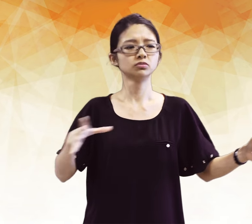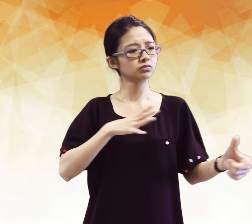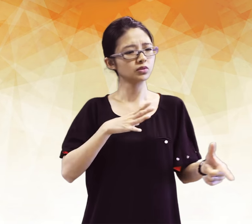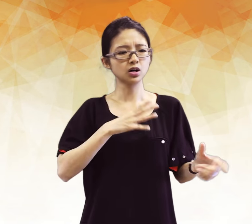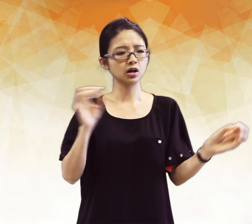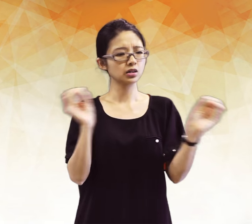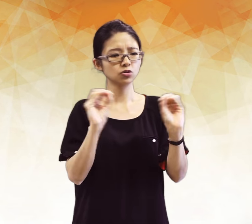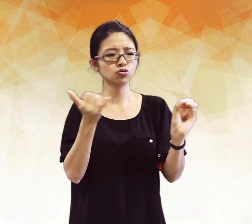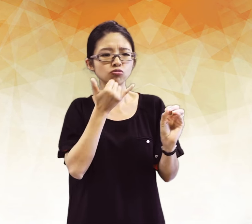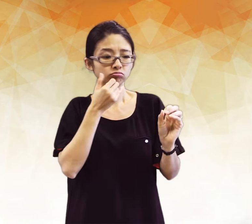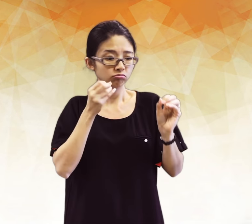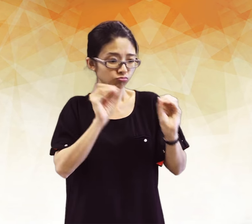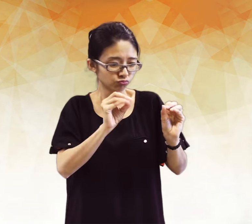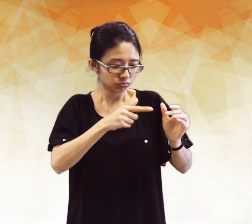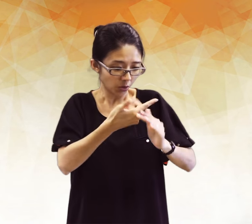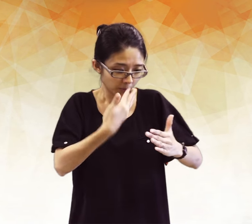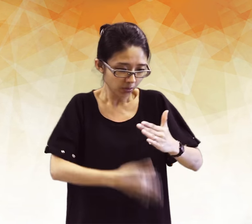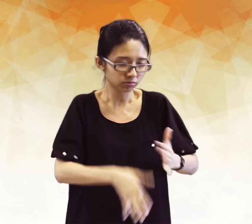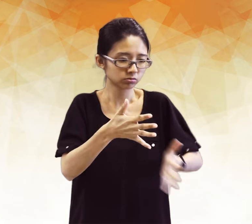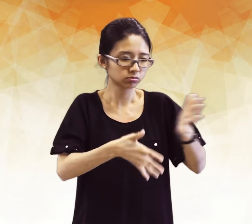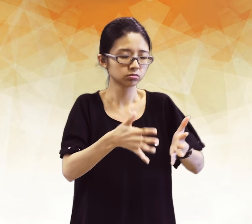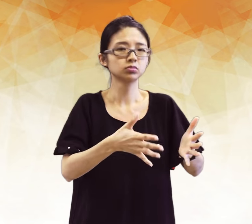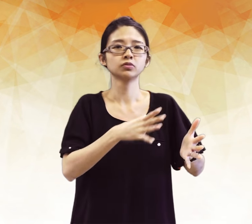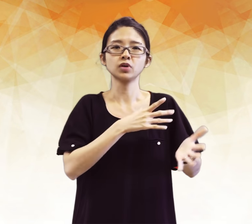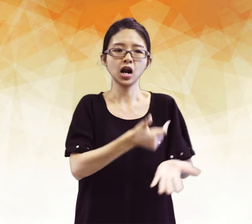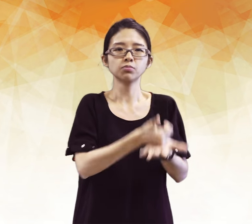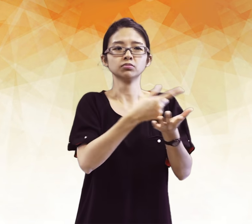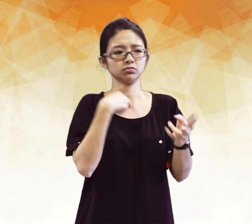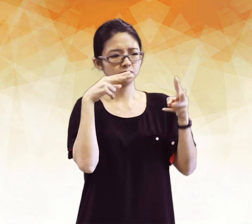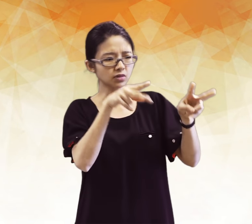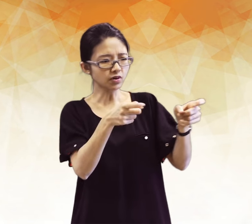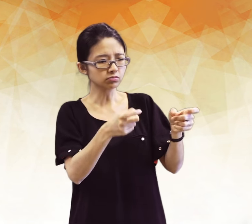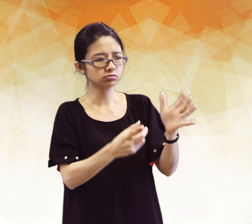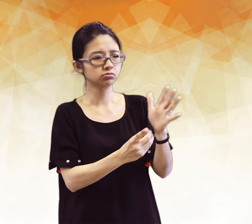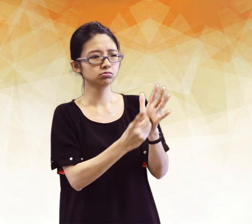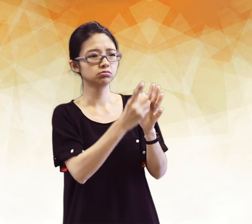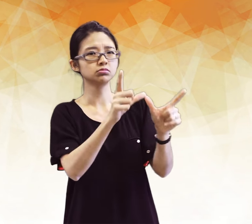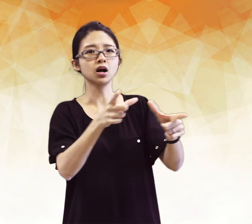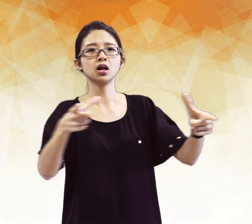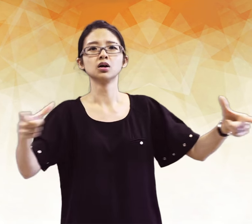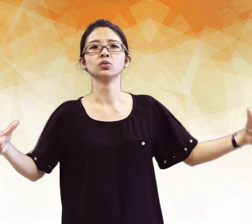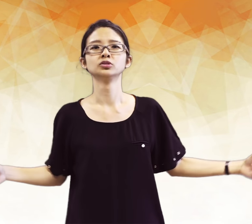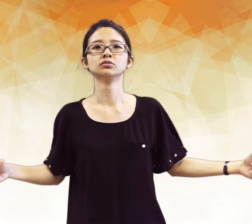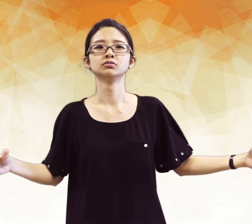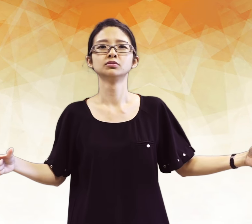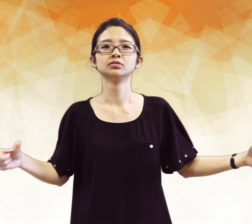There is nothing wrong with teaching newborn babies sign language at an early age. It helps them to acquire language skills early.